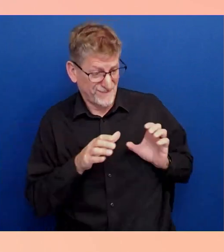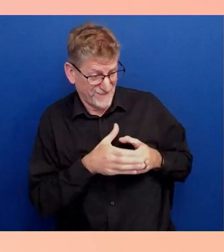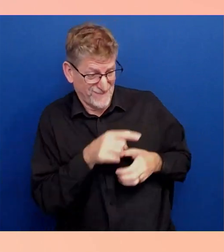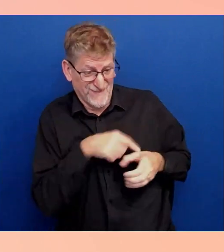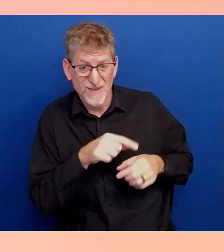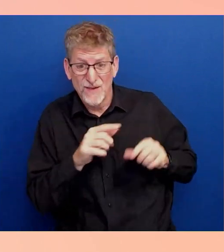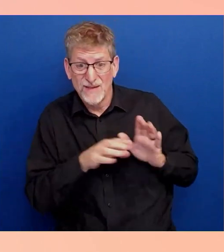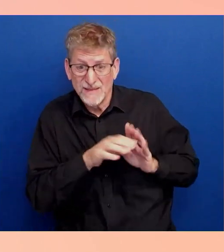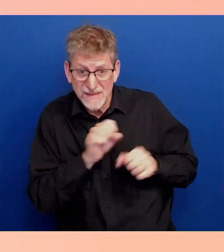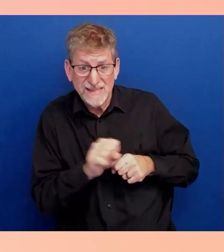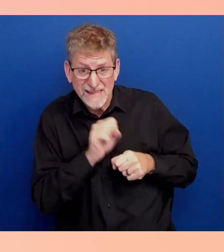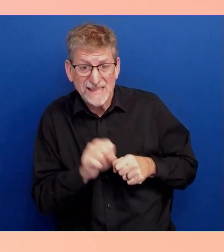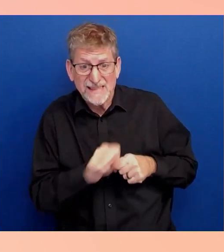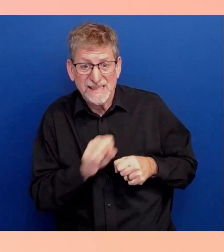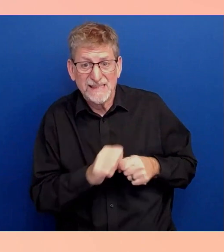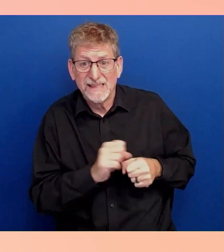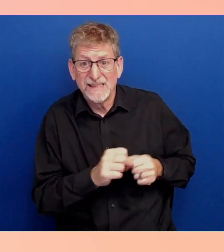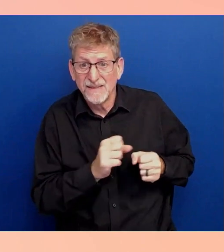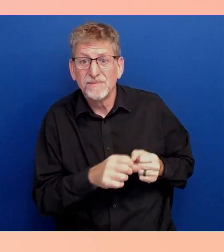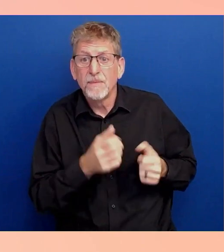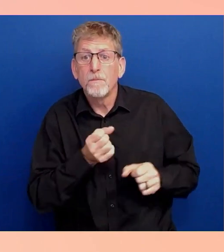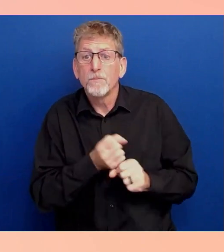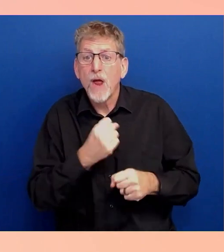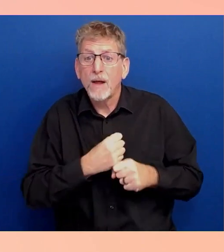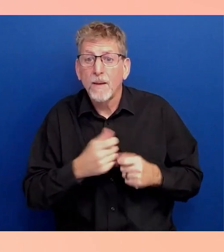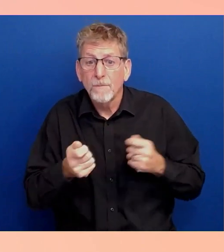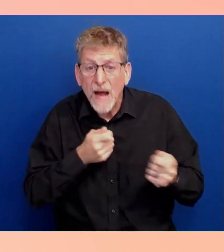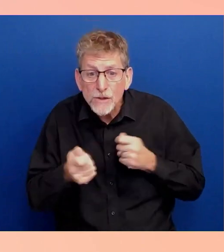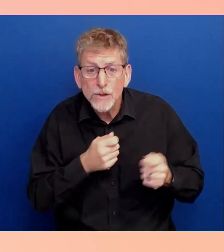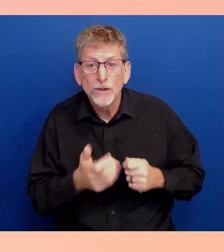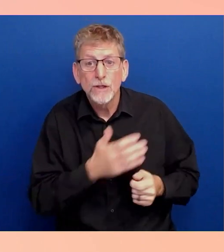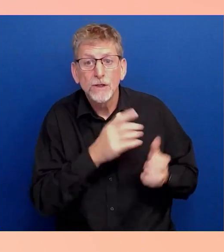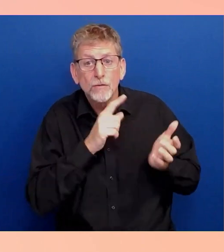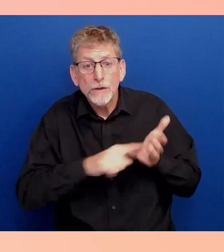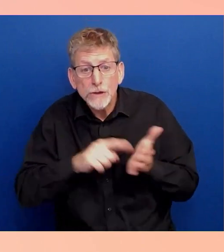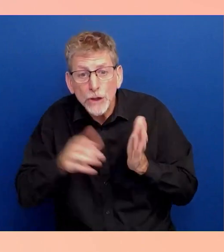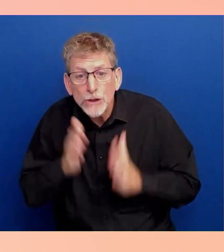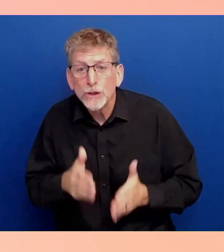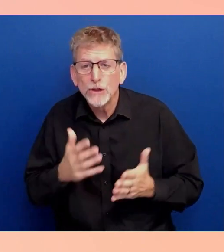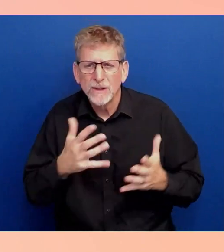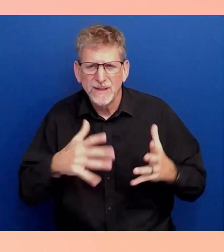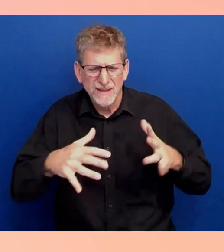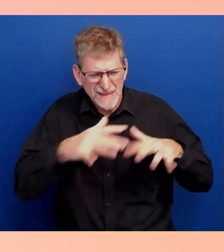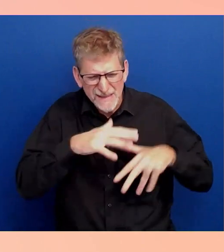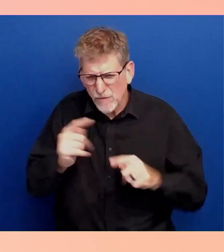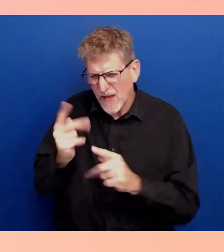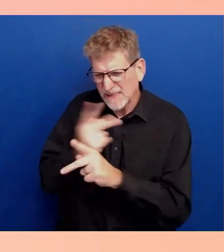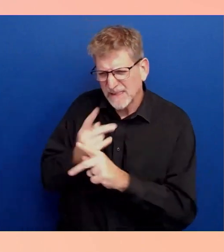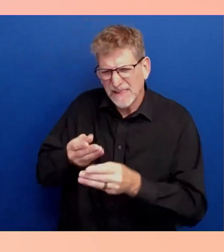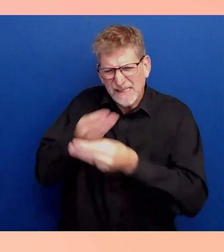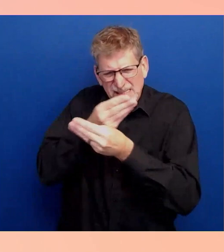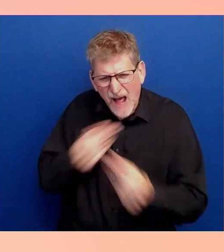we're solving real problems for real people. Engineers build products from the ground up and ensure they seamlessly function,